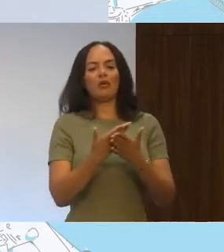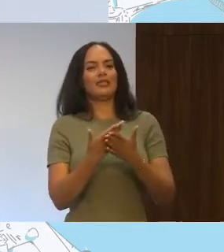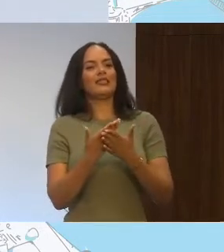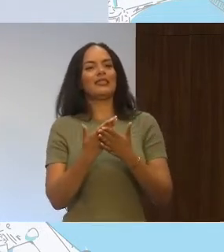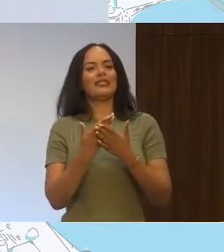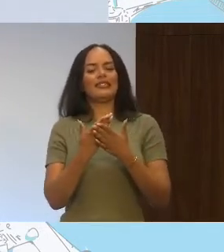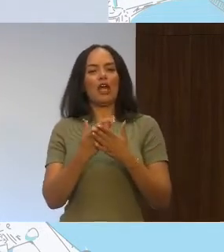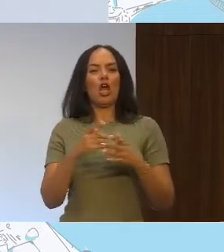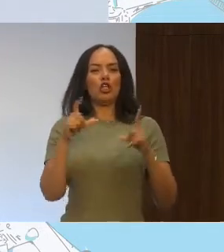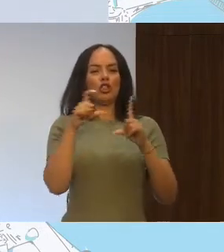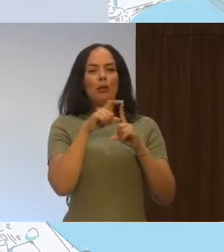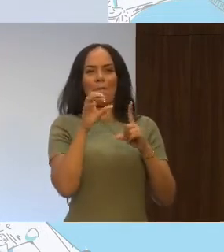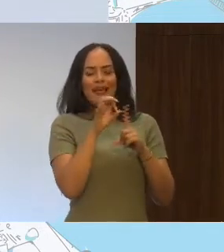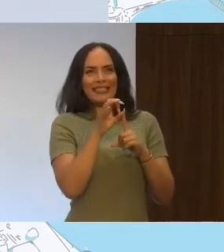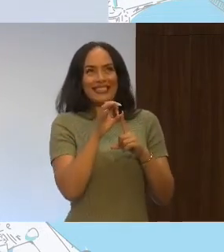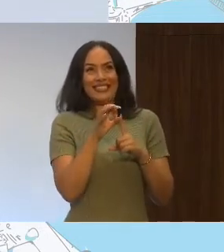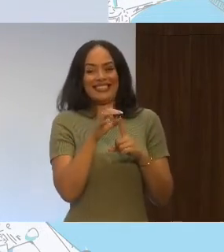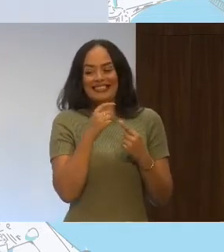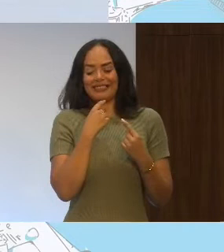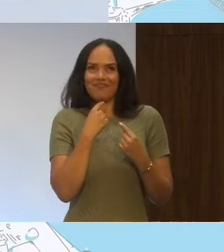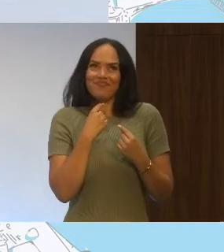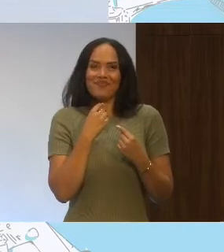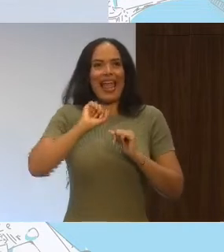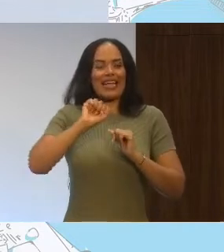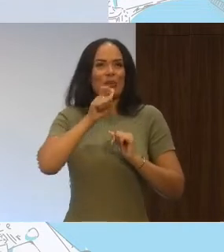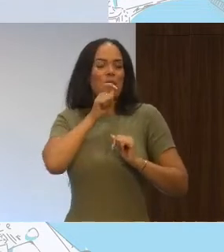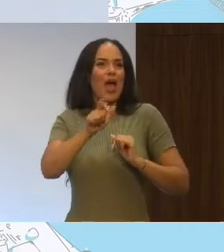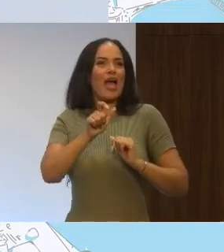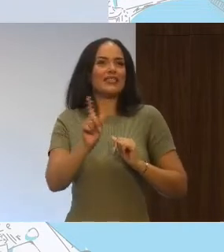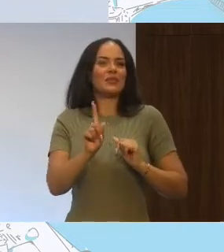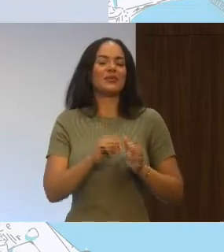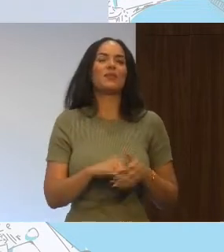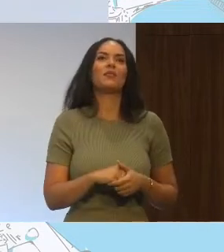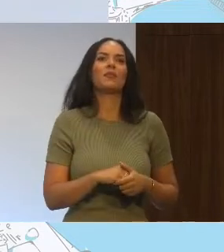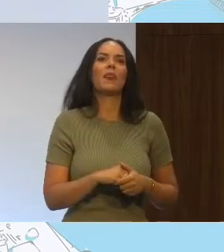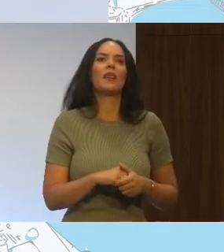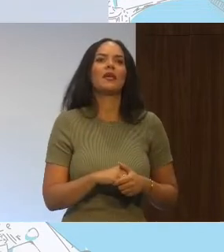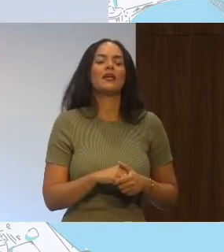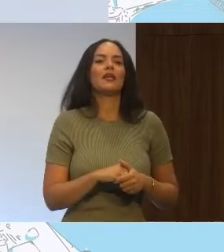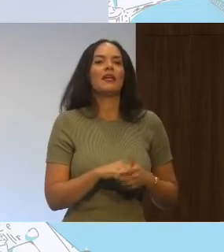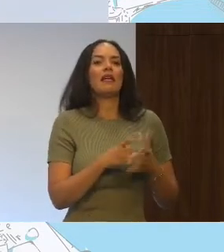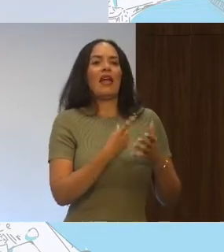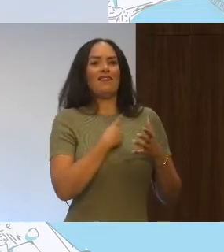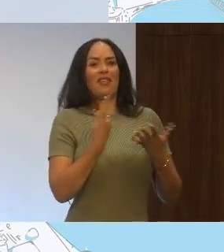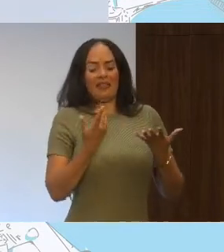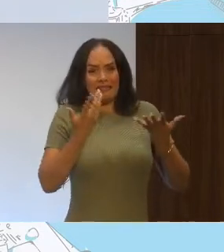says it more eloquently than I ever could, he says. As for the state of the internal drive,